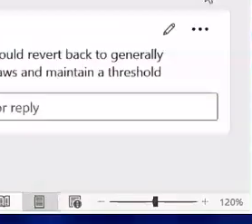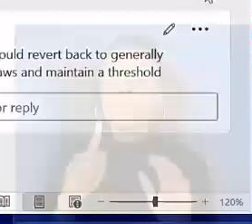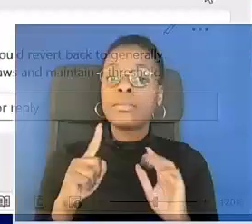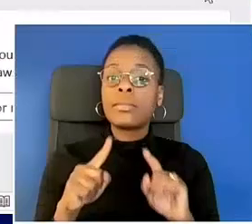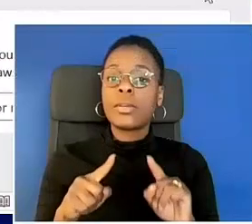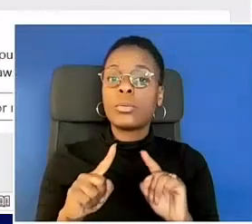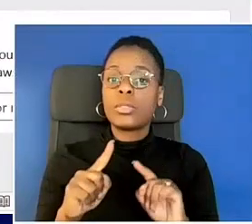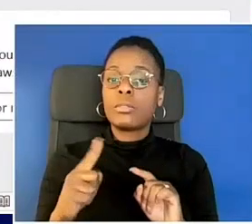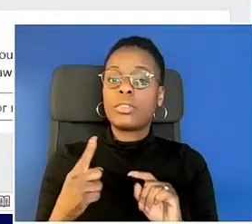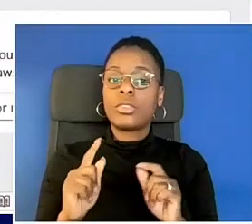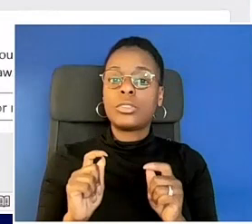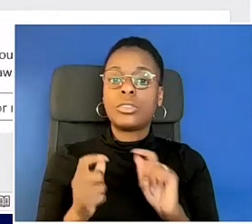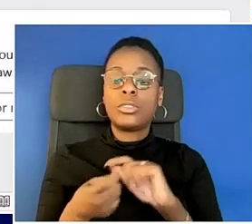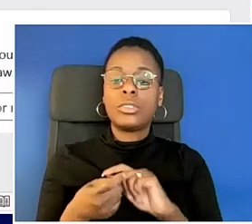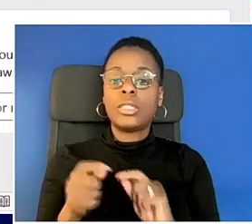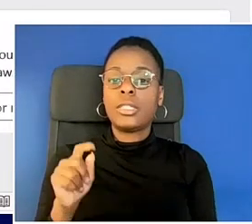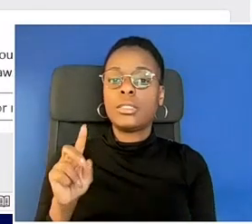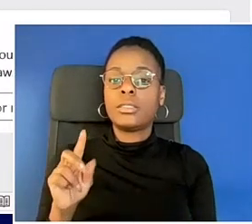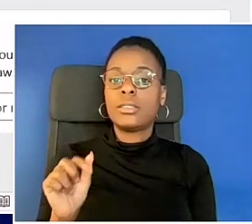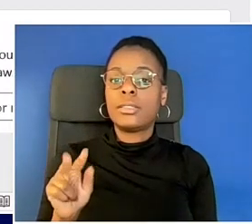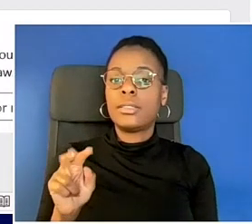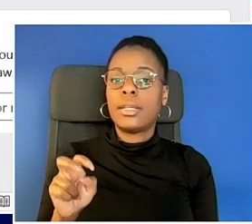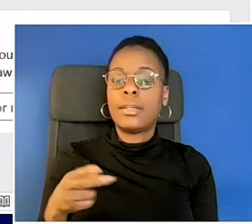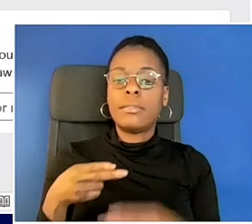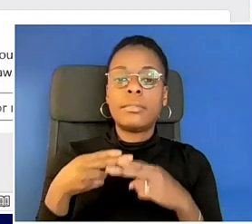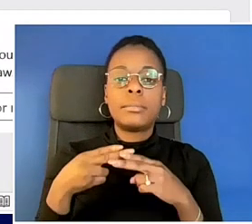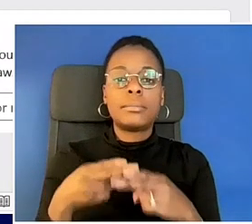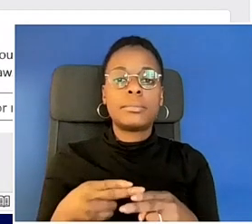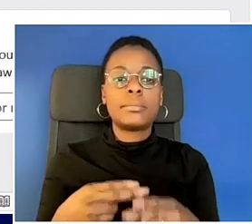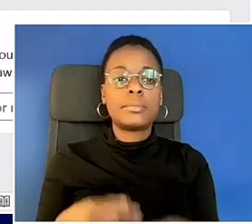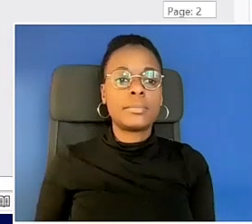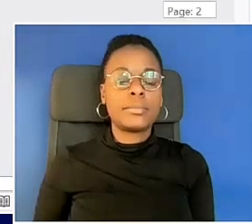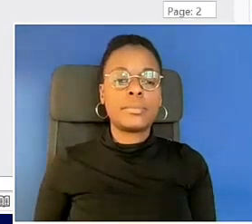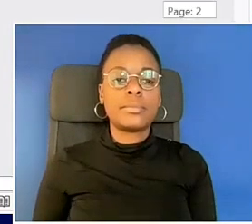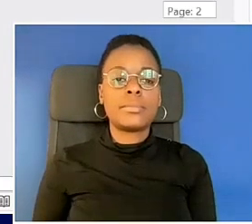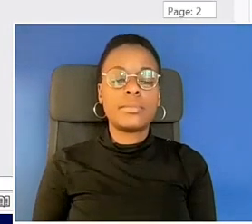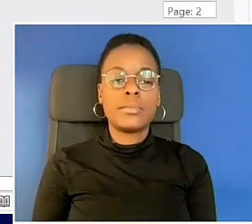about. The very first edit.